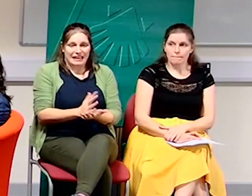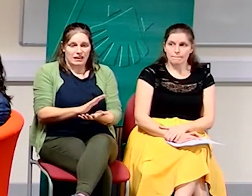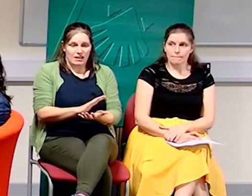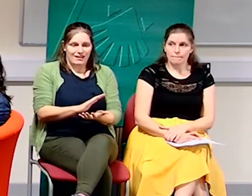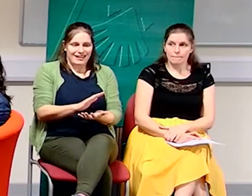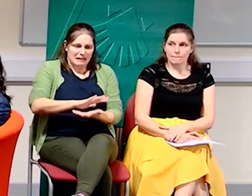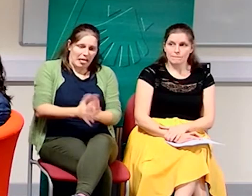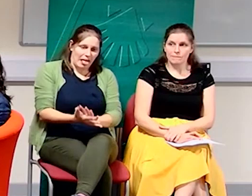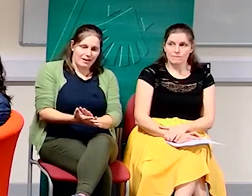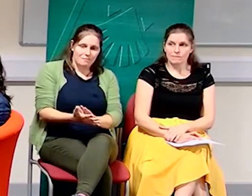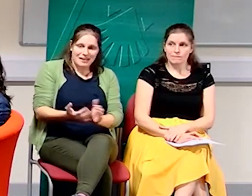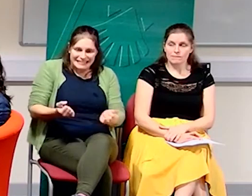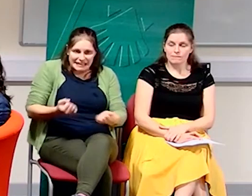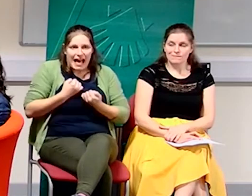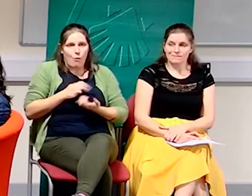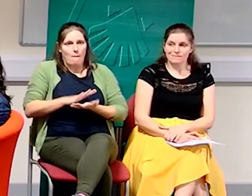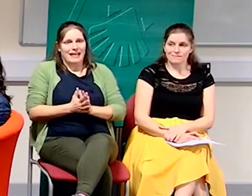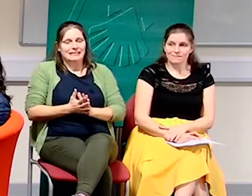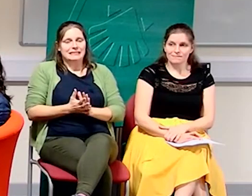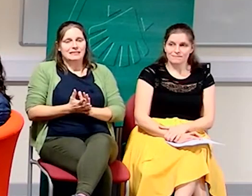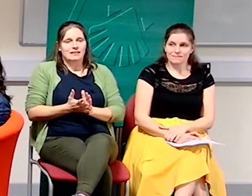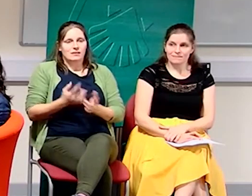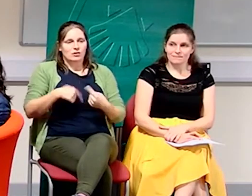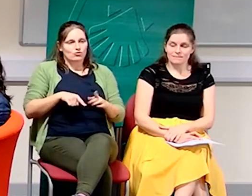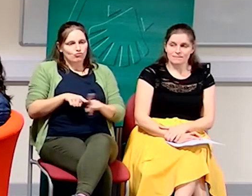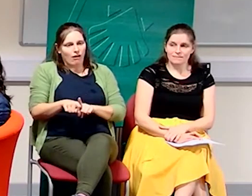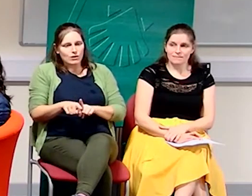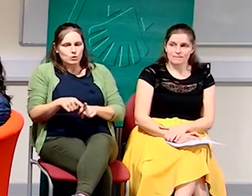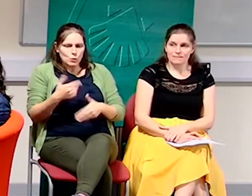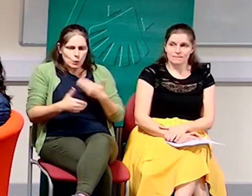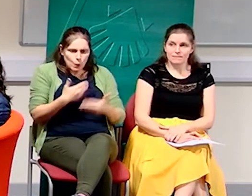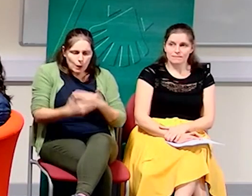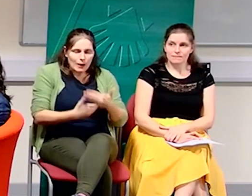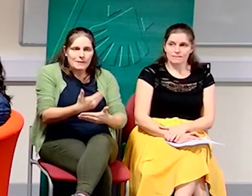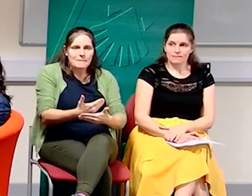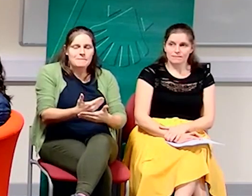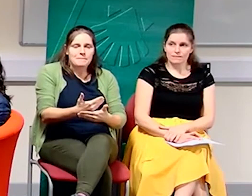mess it's our chaos and we're trying our best to make it work but I think there needs to be